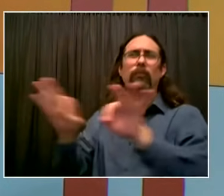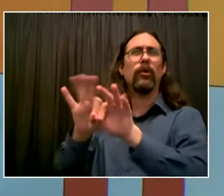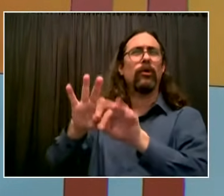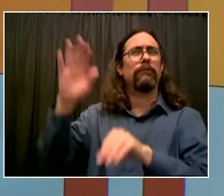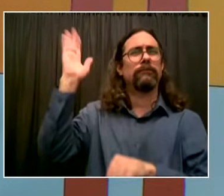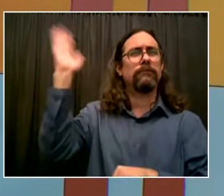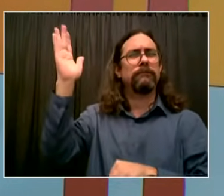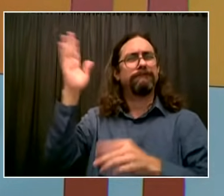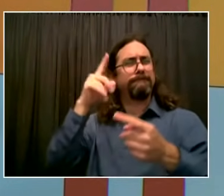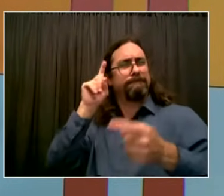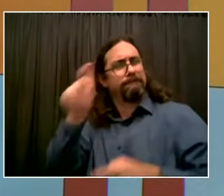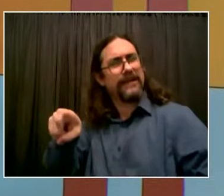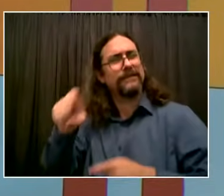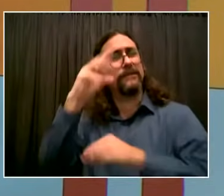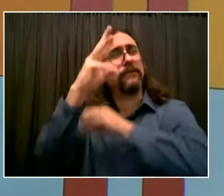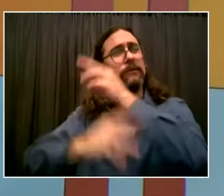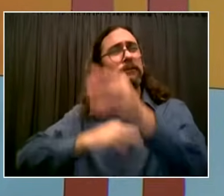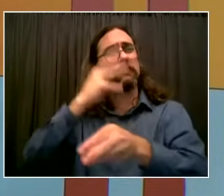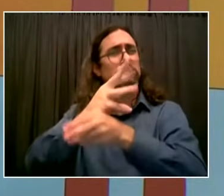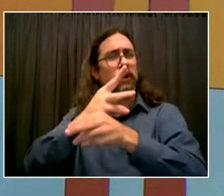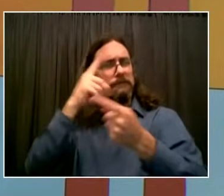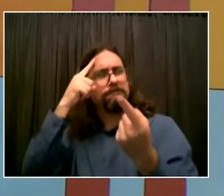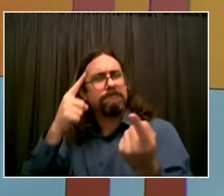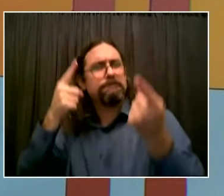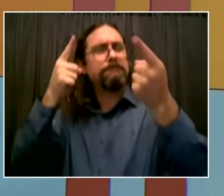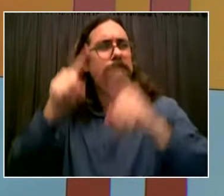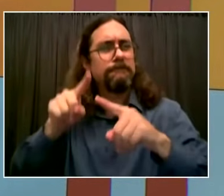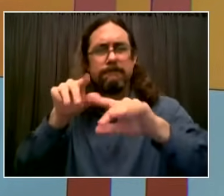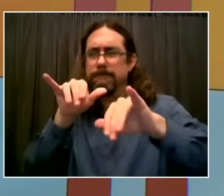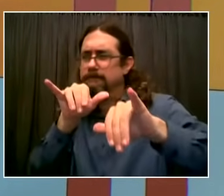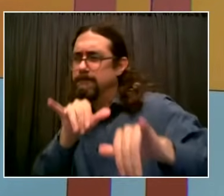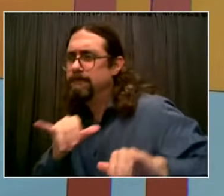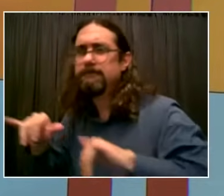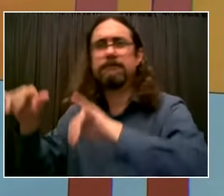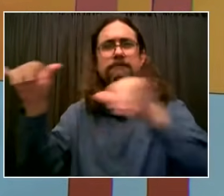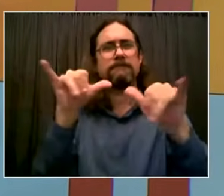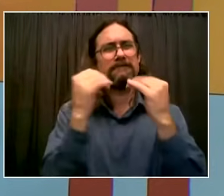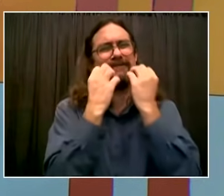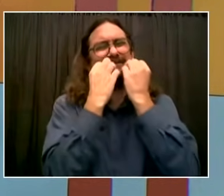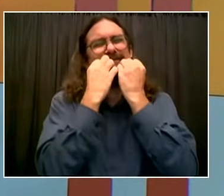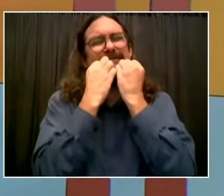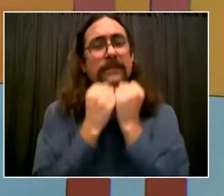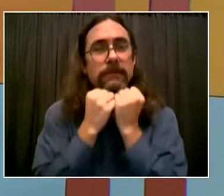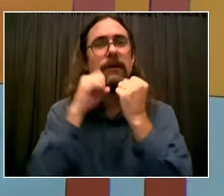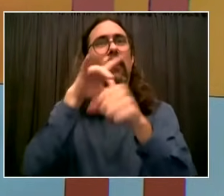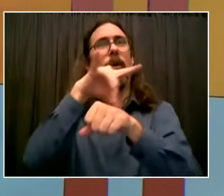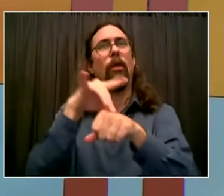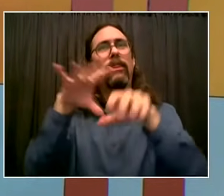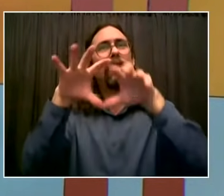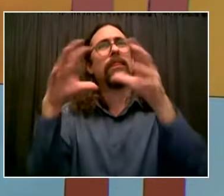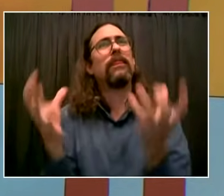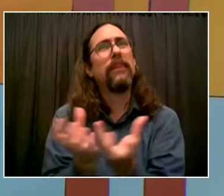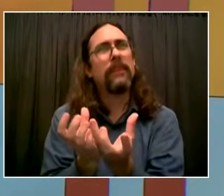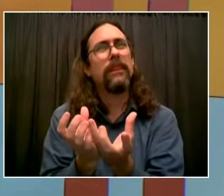TO CLIMATE CHANGE. AND EVERY PART OF THE WORLD, EVERY PART OF THIS NATION HAS TO BE A PART OF IT. NEW YORK CITY IS GOING TO KEPE